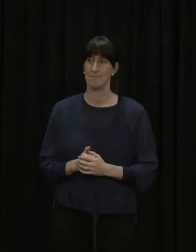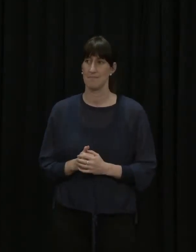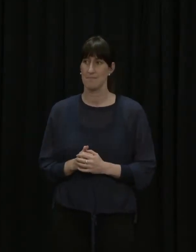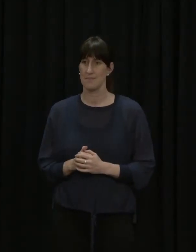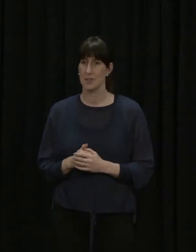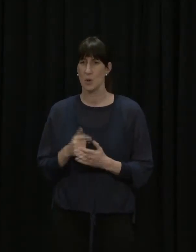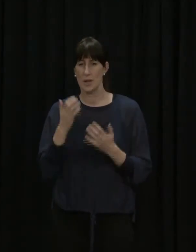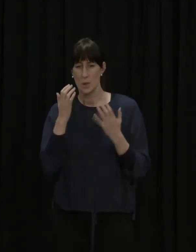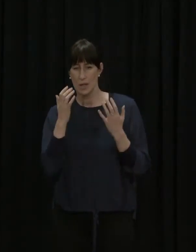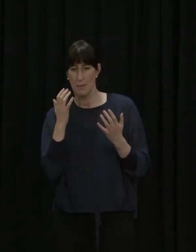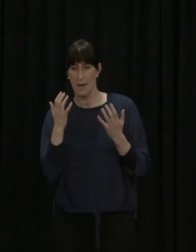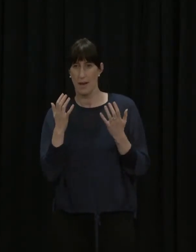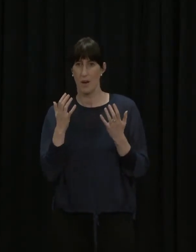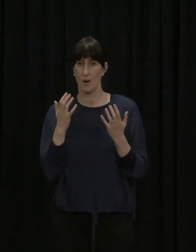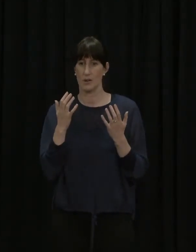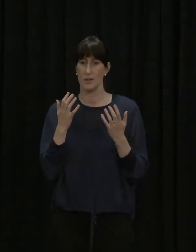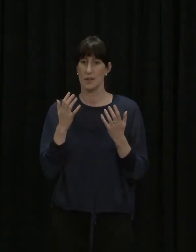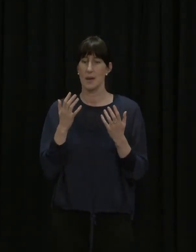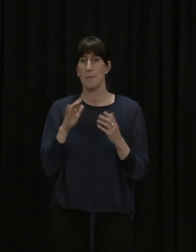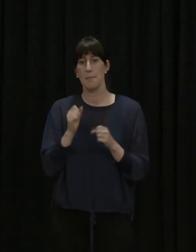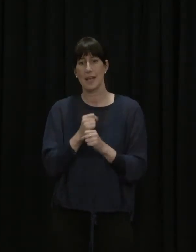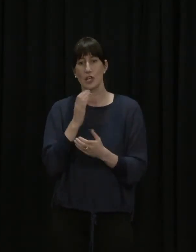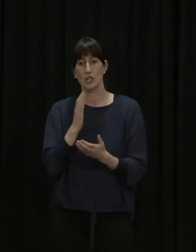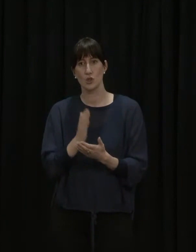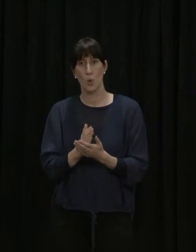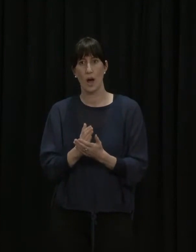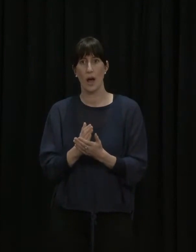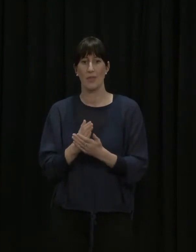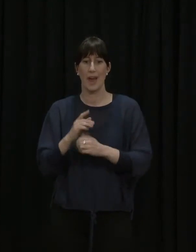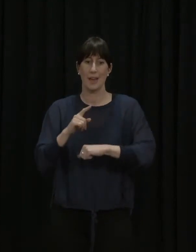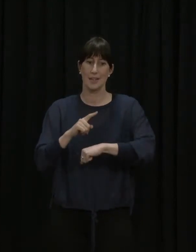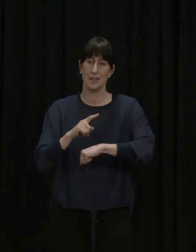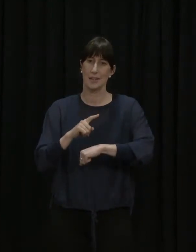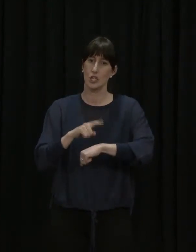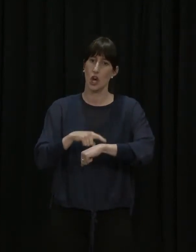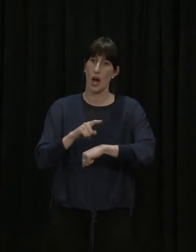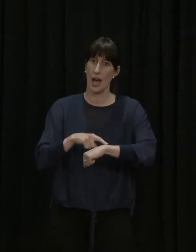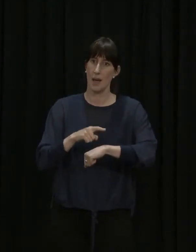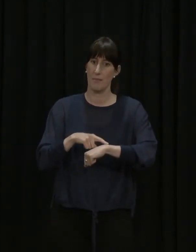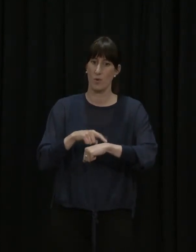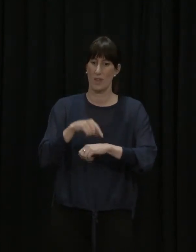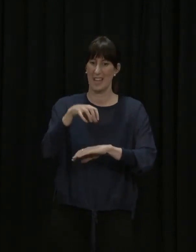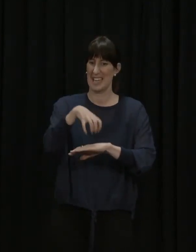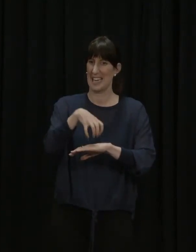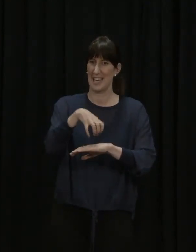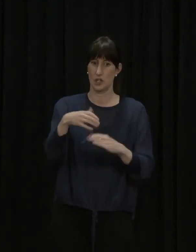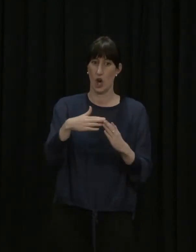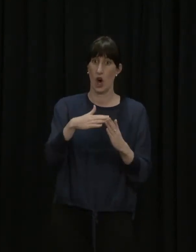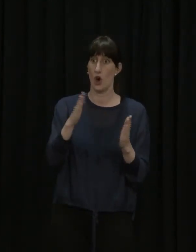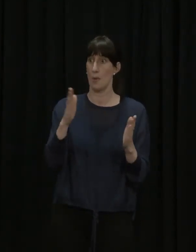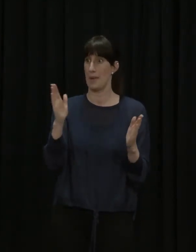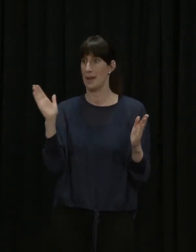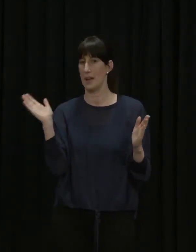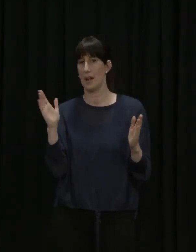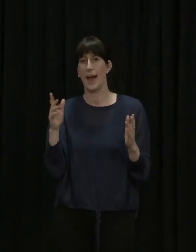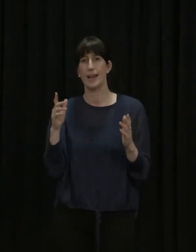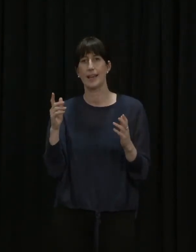the demand for first doses are starting to tail off. So we're looking at things like